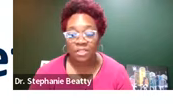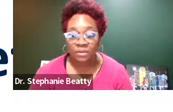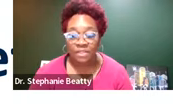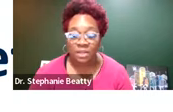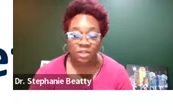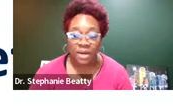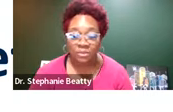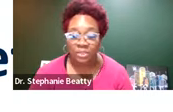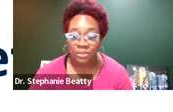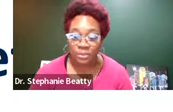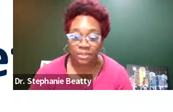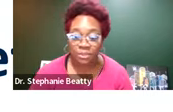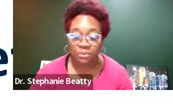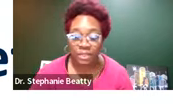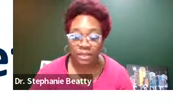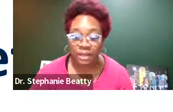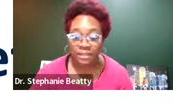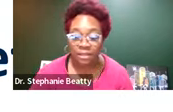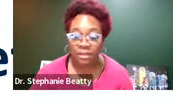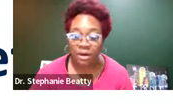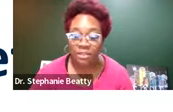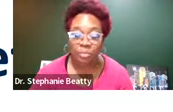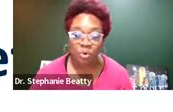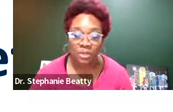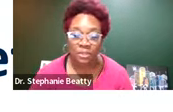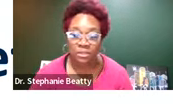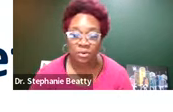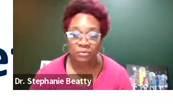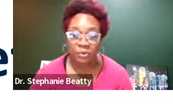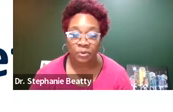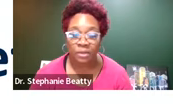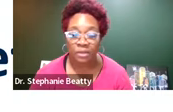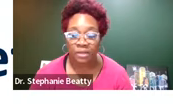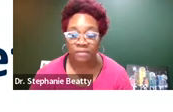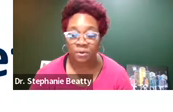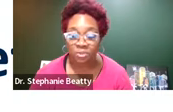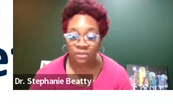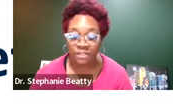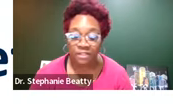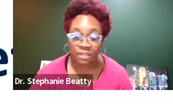They service undergraduate students who need ASL and CART support. And so if you're in need of those services